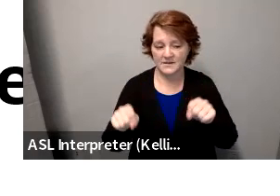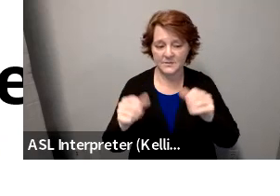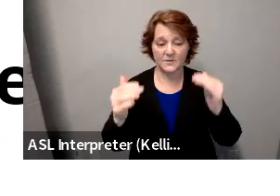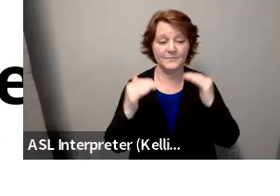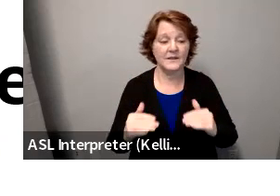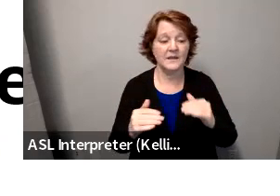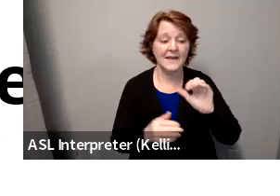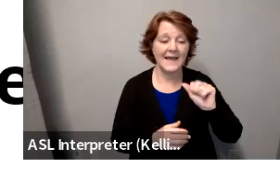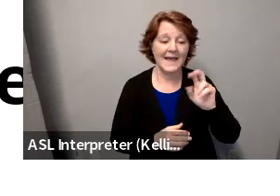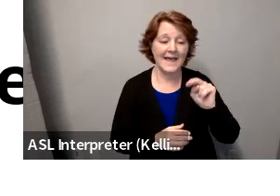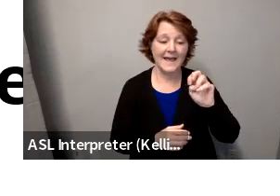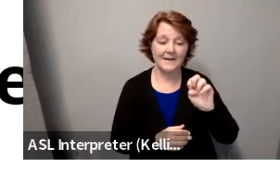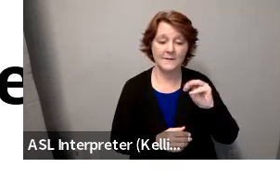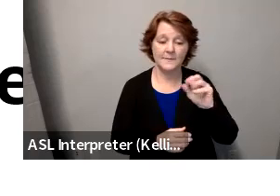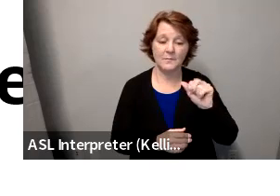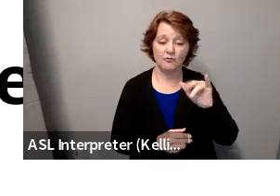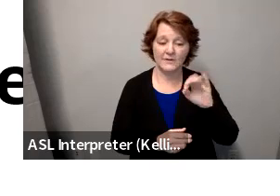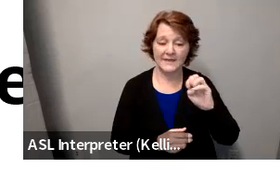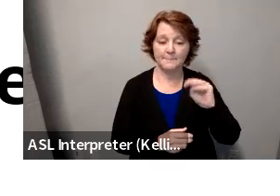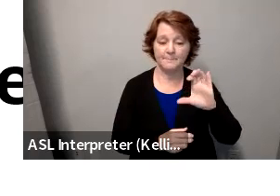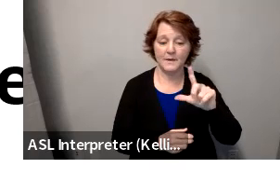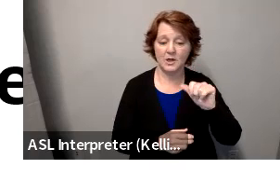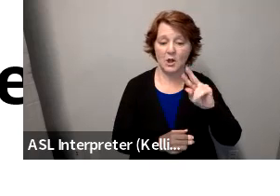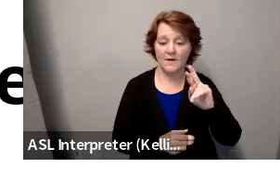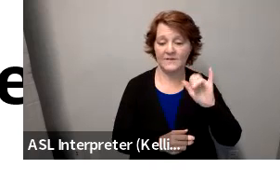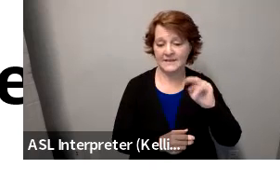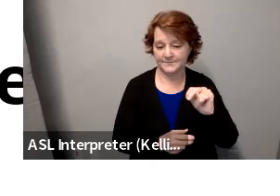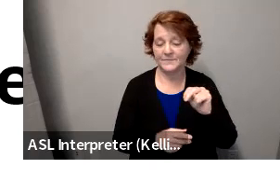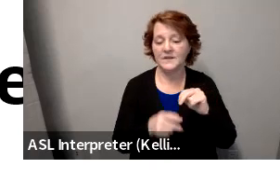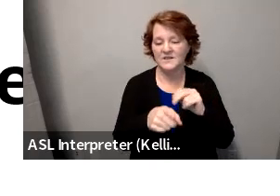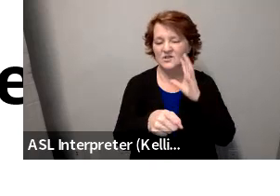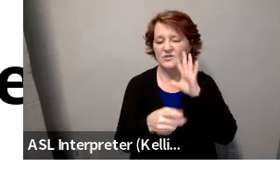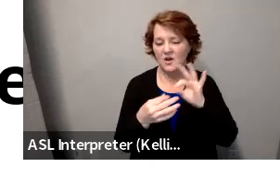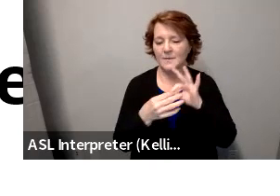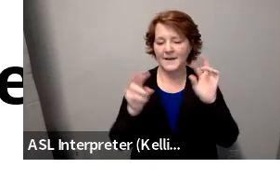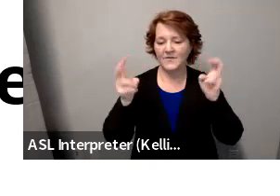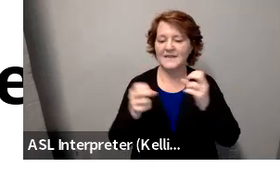help us be able to start working with them on contracting with our -- with